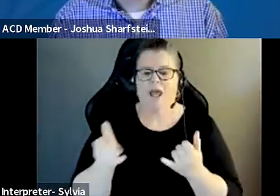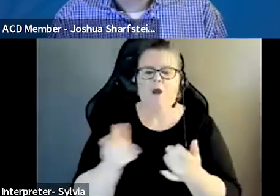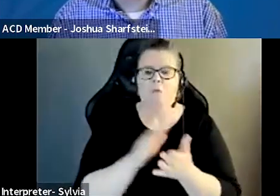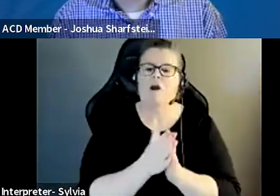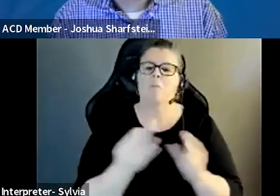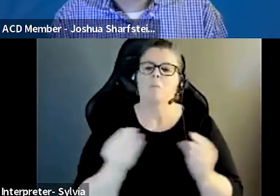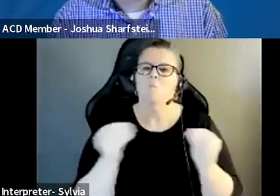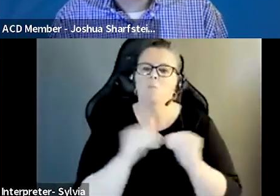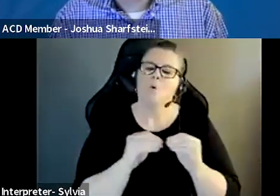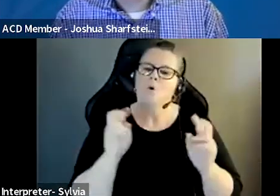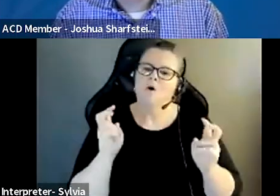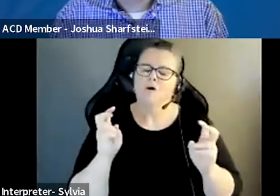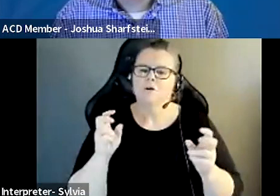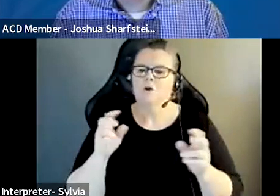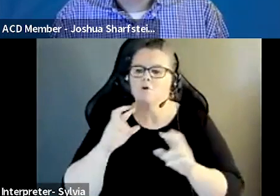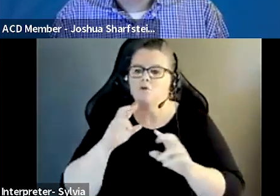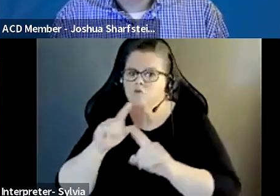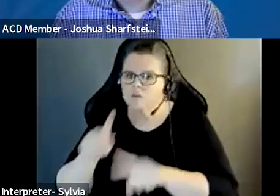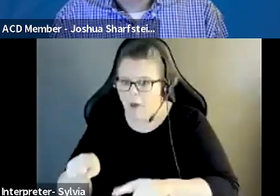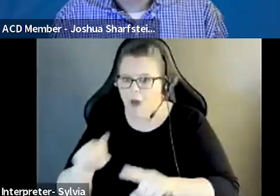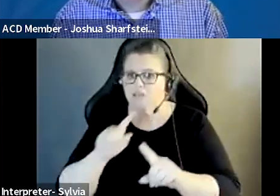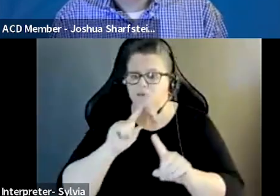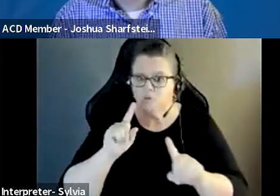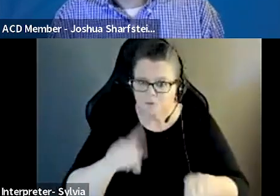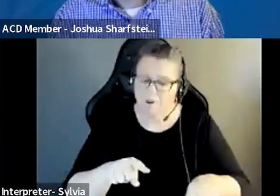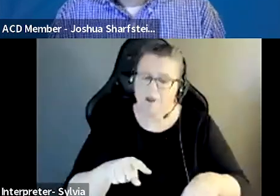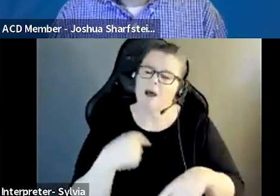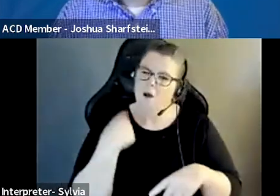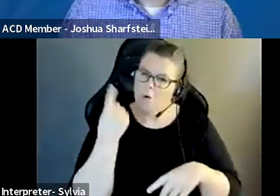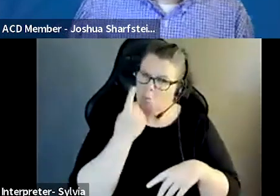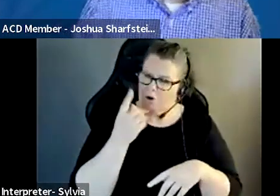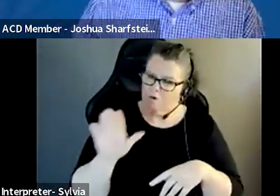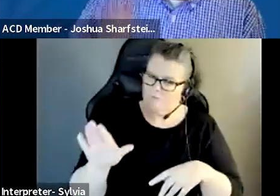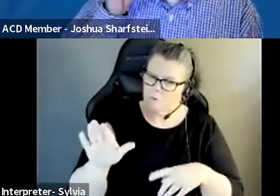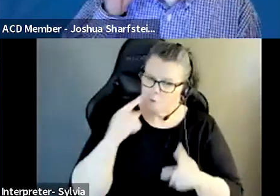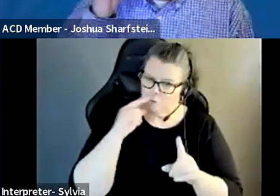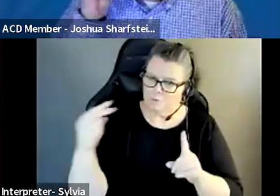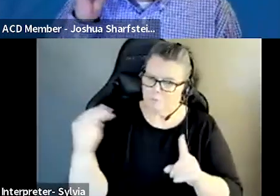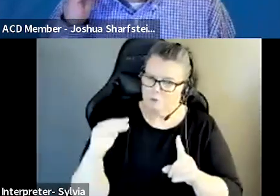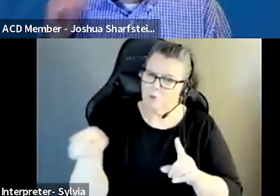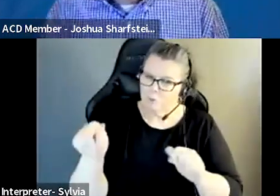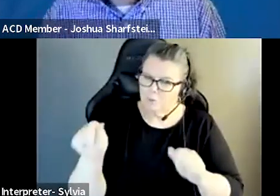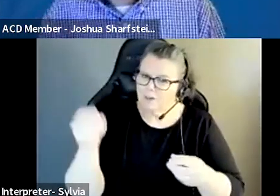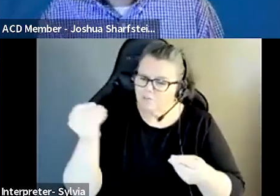She said she'll be here later. But I was wondering just from your perspective if you can give us a snapshot right now of what that looks like for the agency.